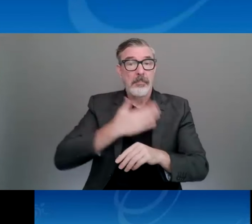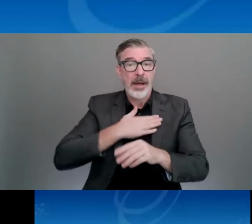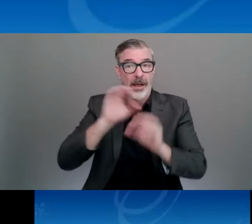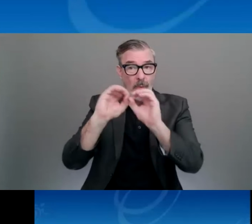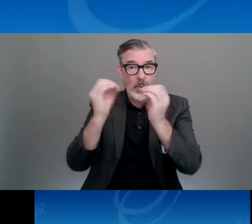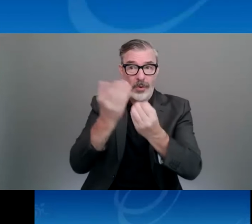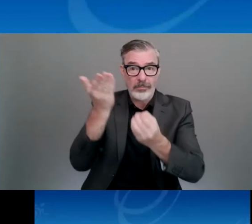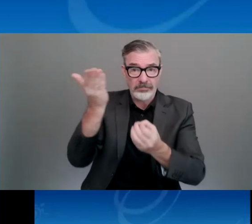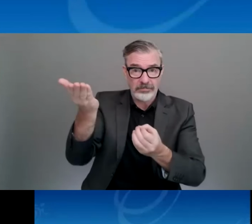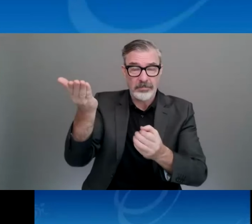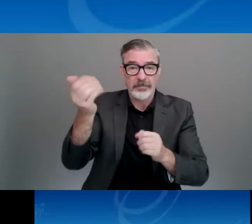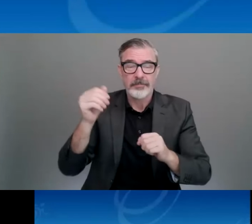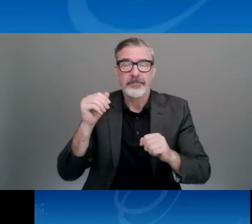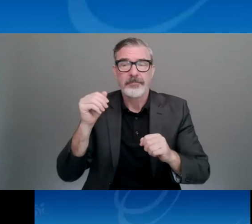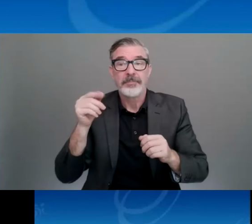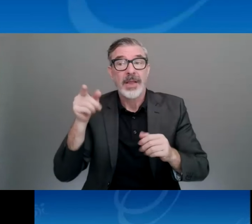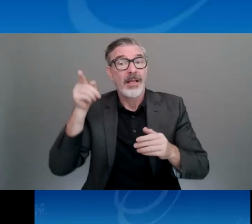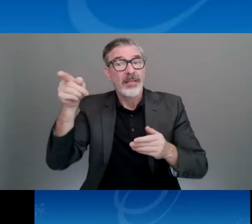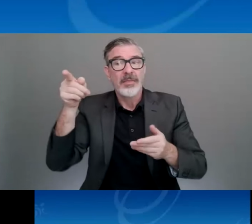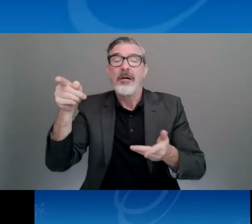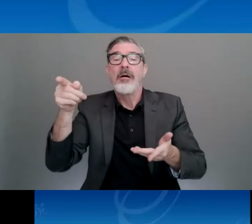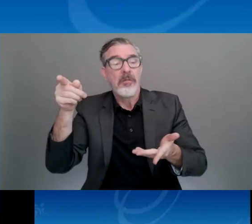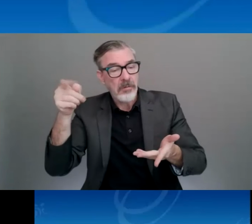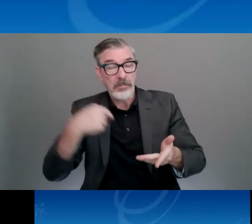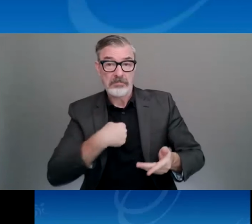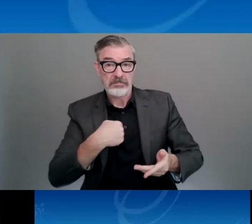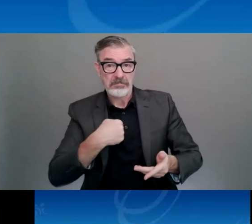they have allowed myself to be put into a position where